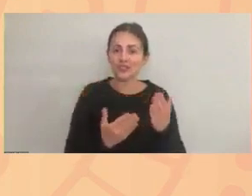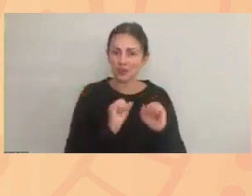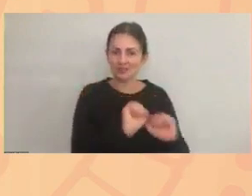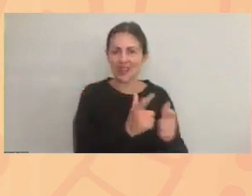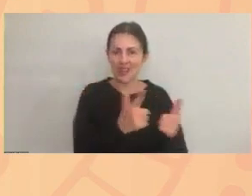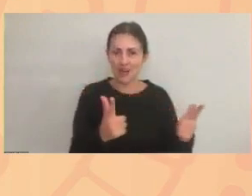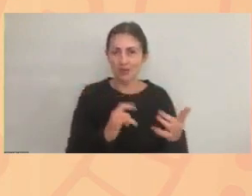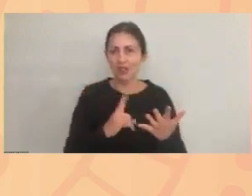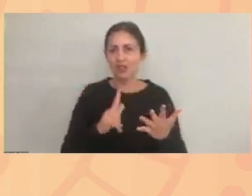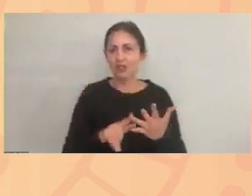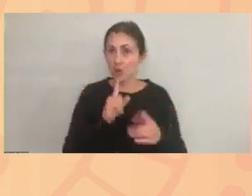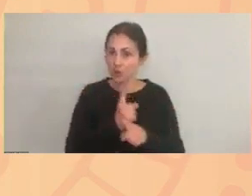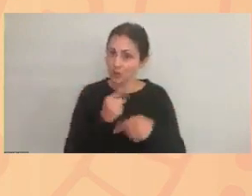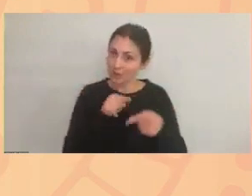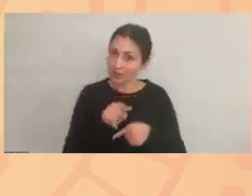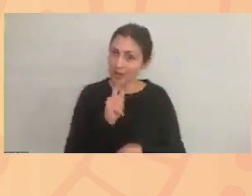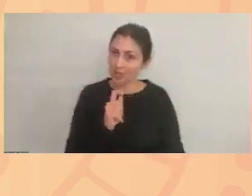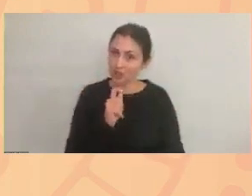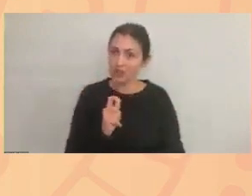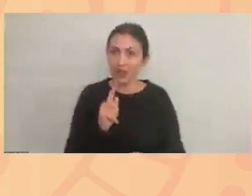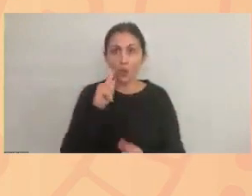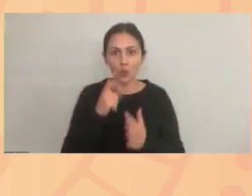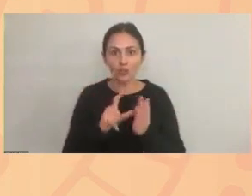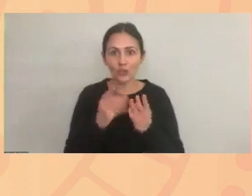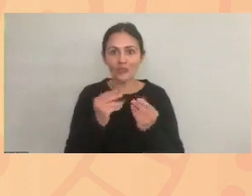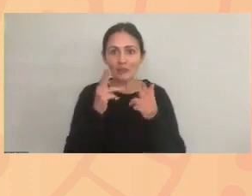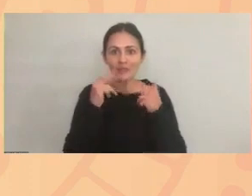So we'll talk a bit more about that and we'll be doing some singing, I hope, in a little while.